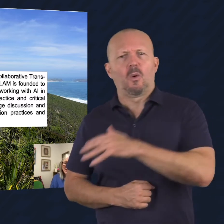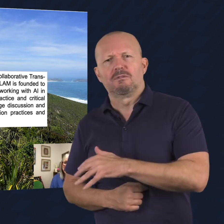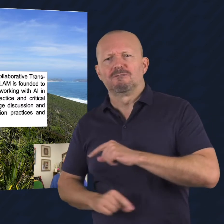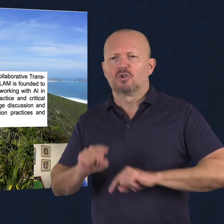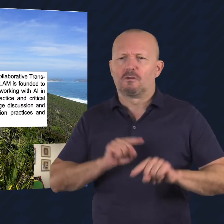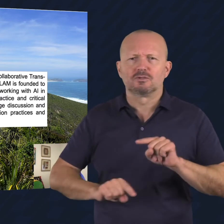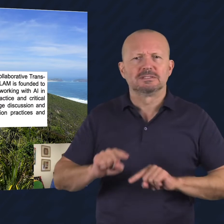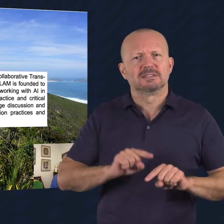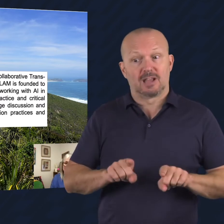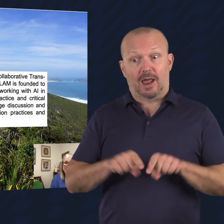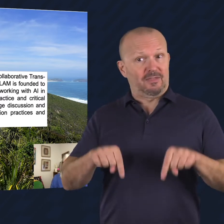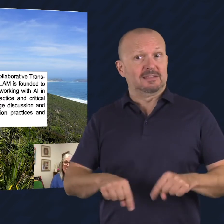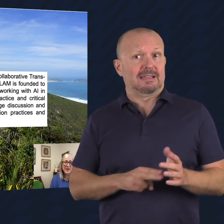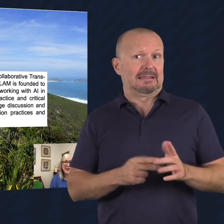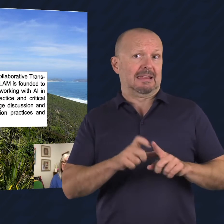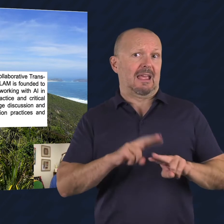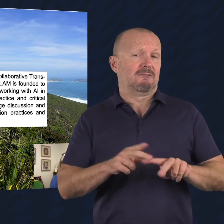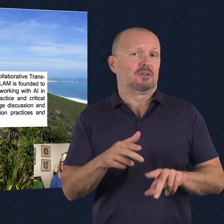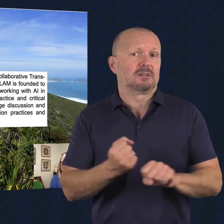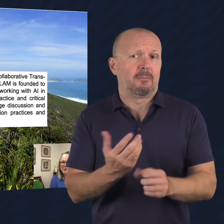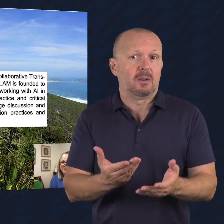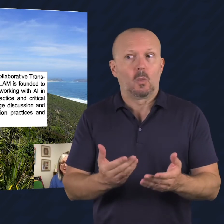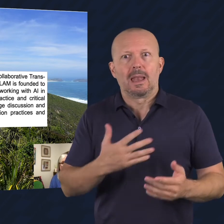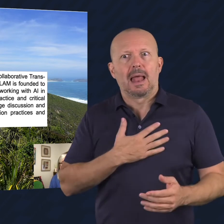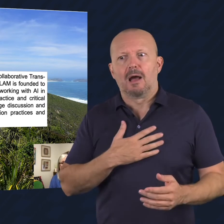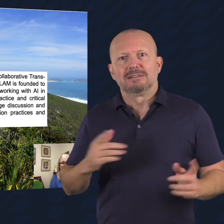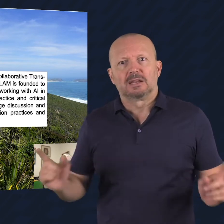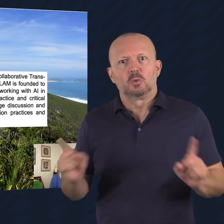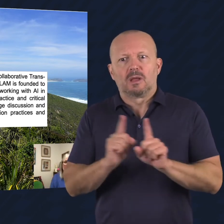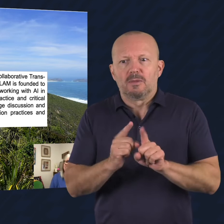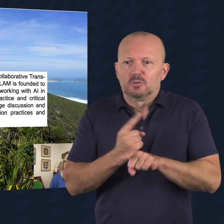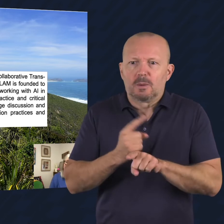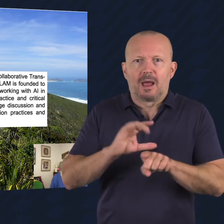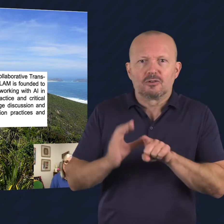conferences like this and we love getting together and talking about cultural heritage